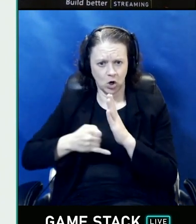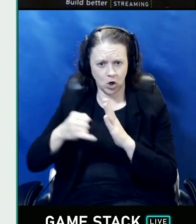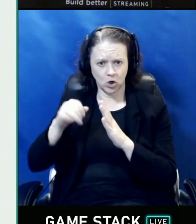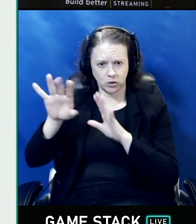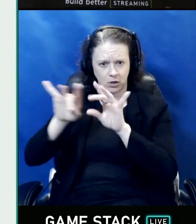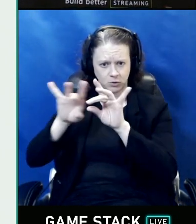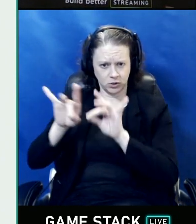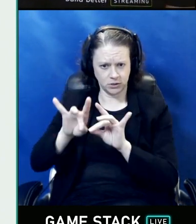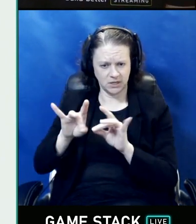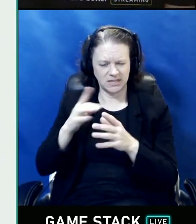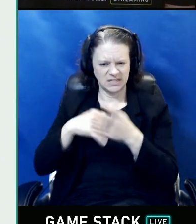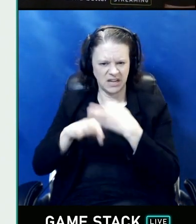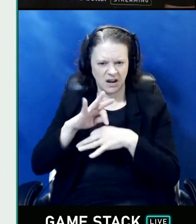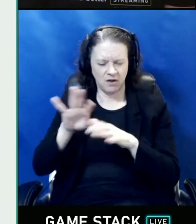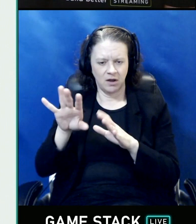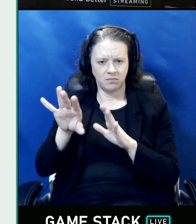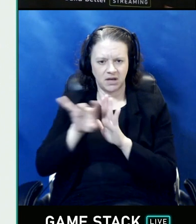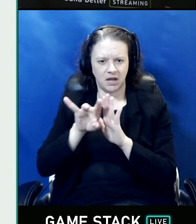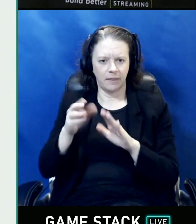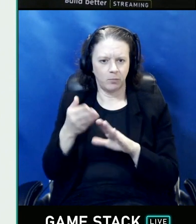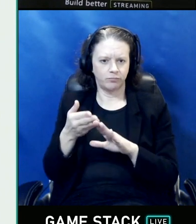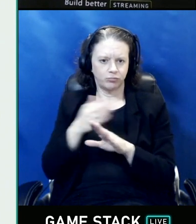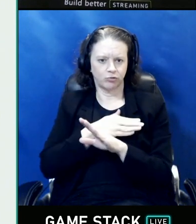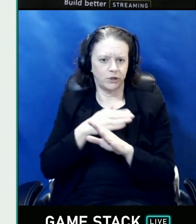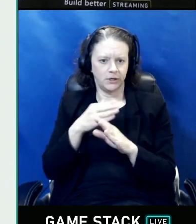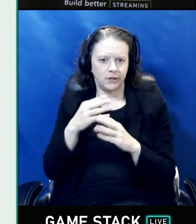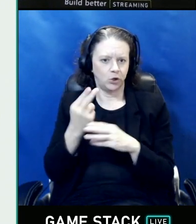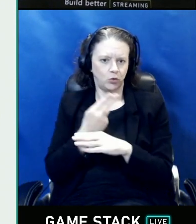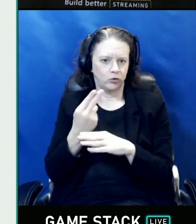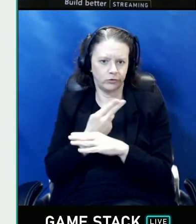Now you can, of course, continue to use those icons if you'd like.